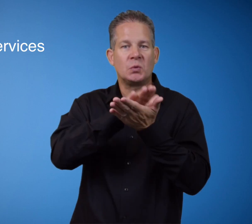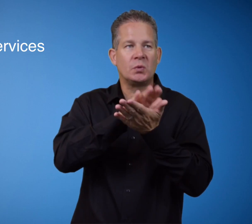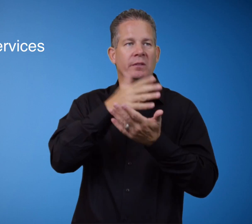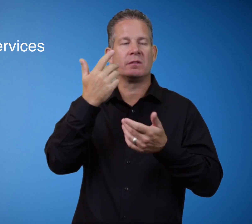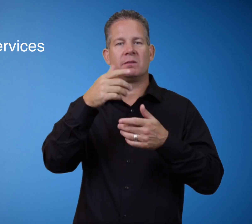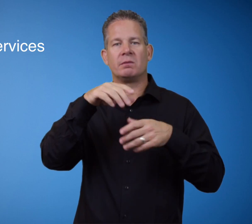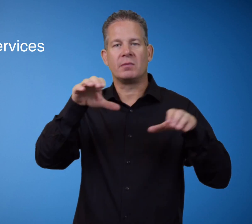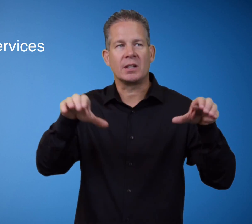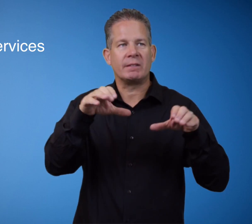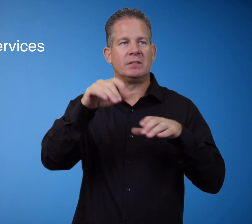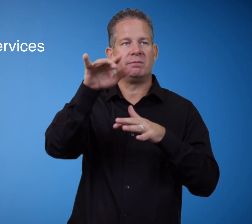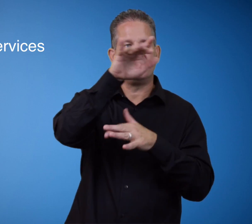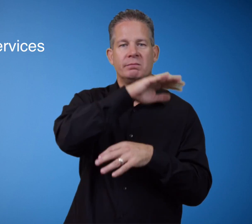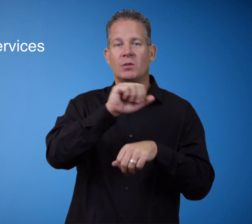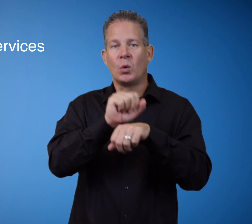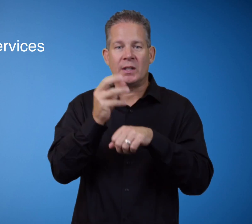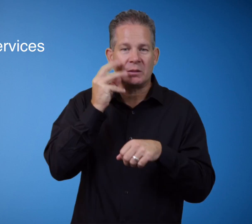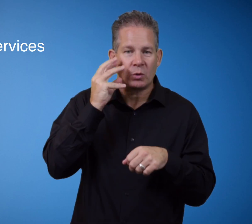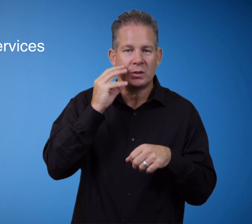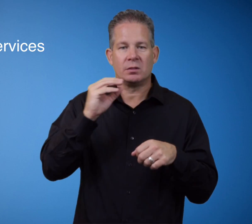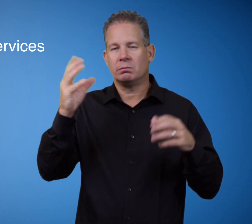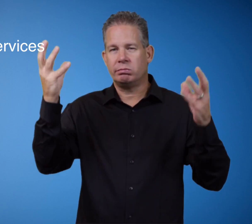from school activities, your work experience.